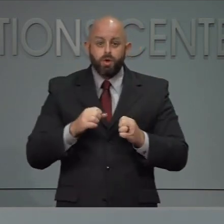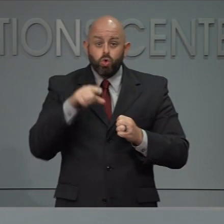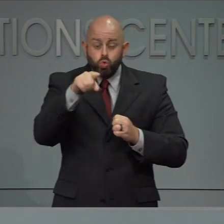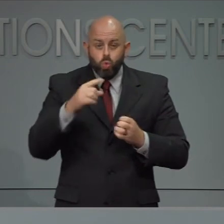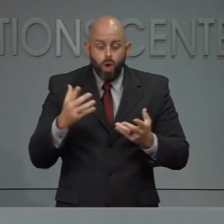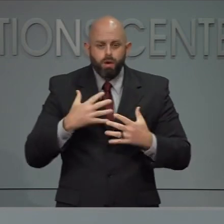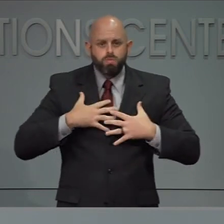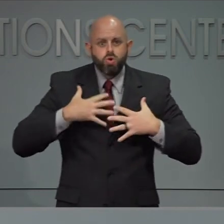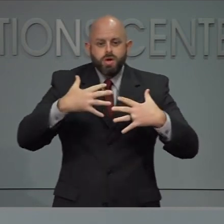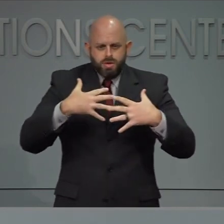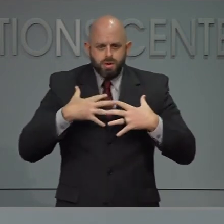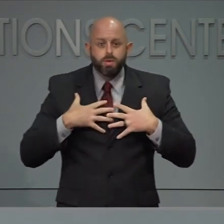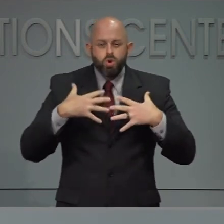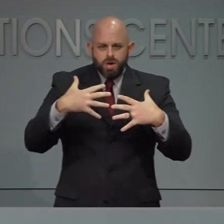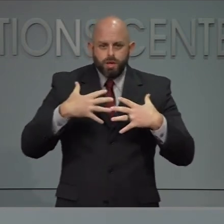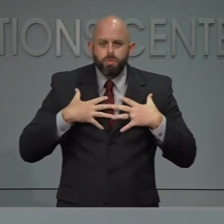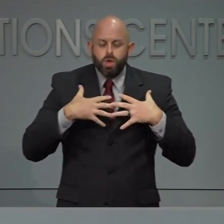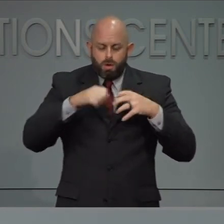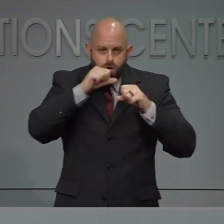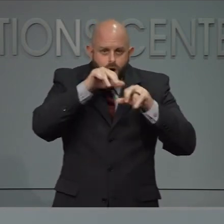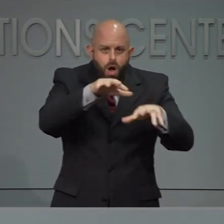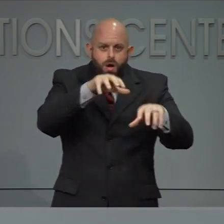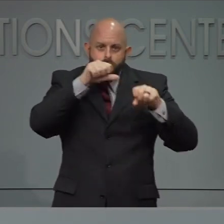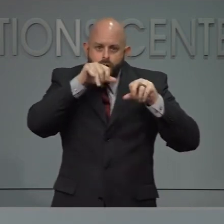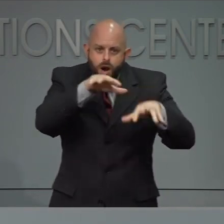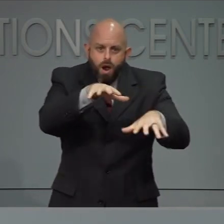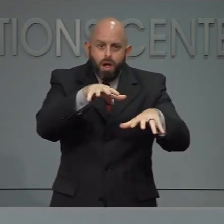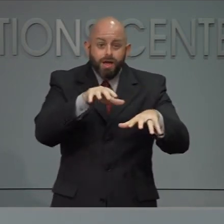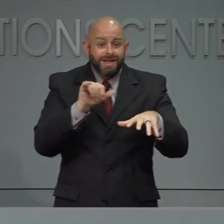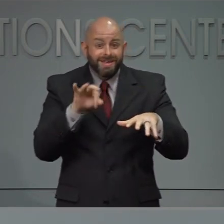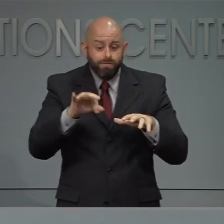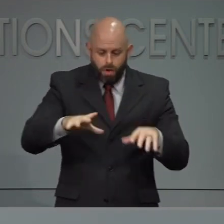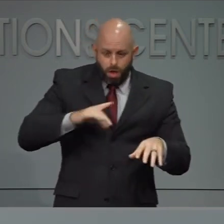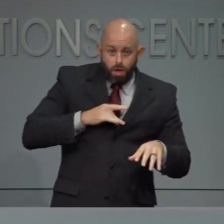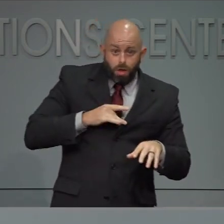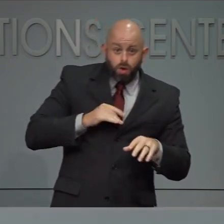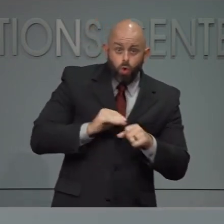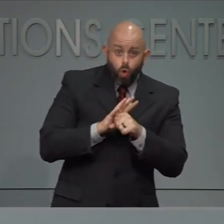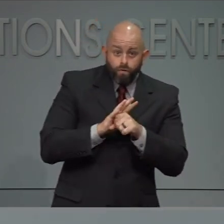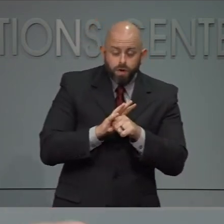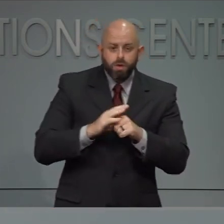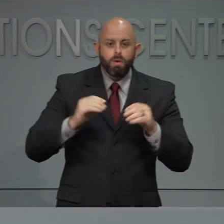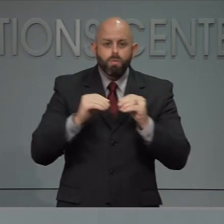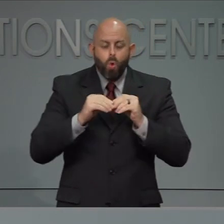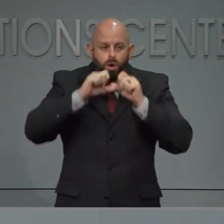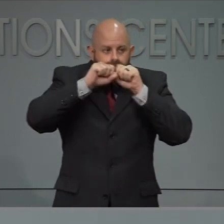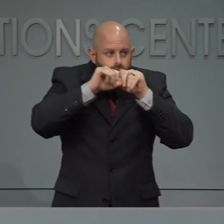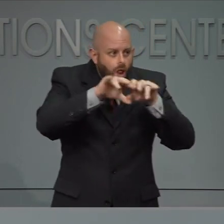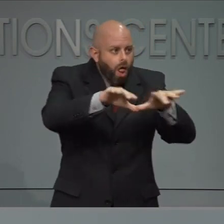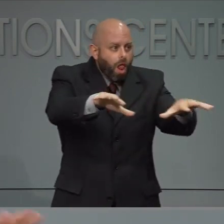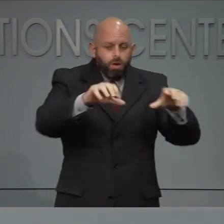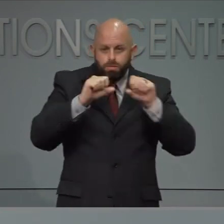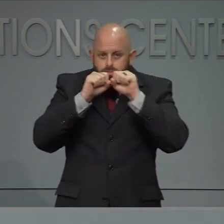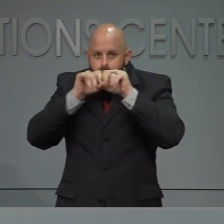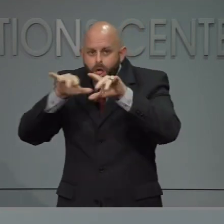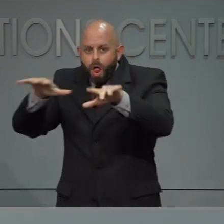YOU ARE BREATHING HEAVIER AND WHEN YOU BREATHE HEAVIER MORE VIRAL RESPIRATORY DROPLETS HAVE THE OPPORTUNITY TO LEAVE YOUR